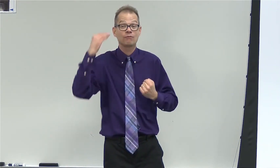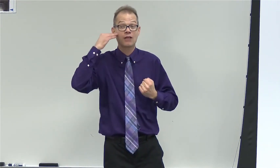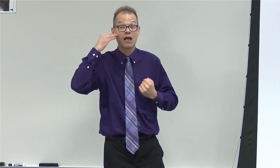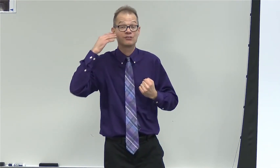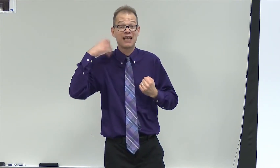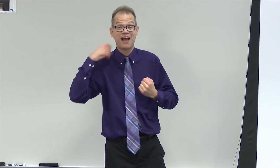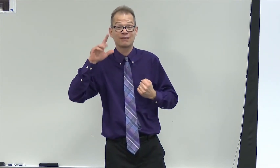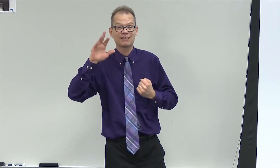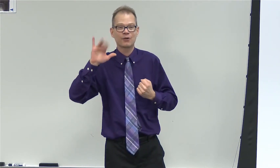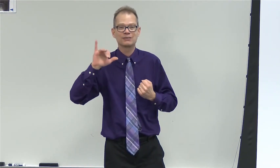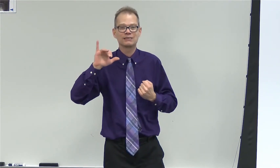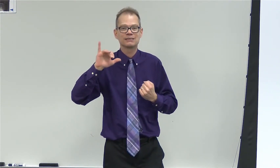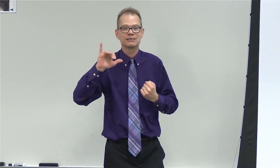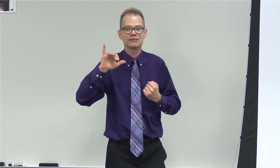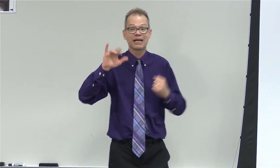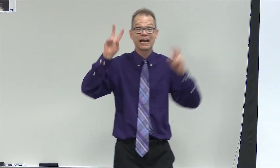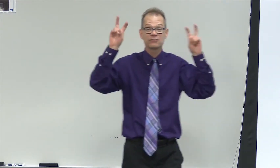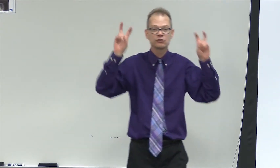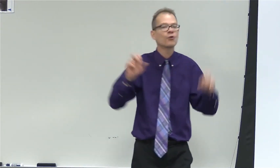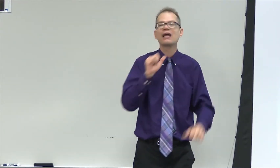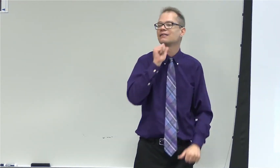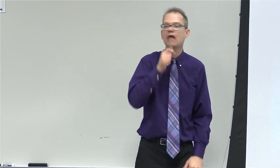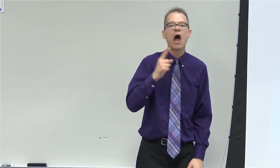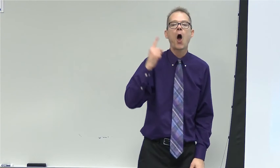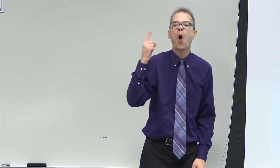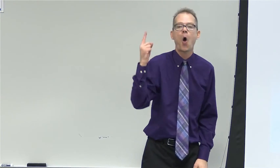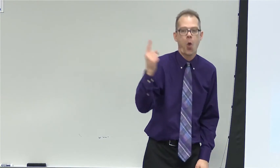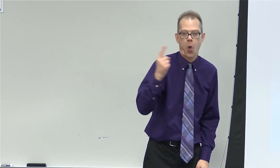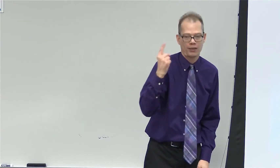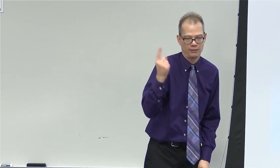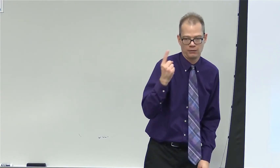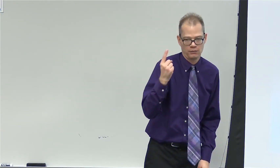To me, that means that the deaf health knowledge and literacy